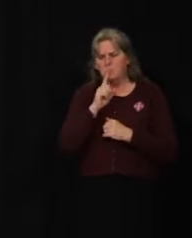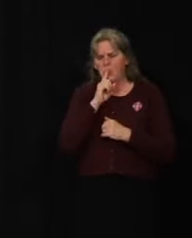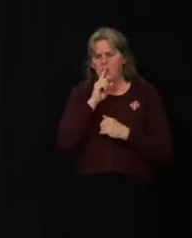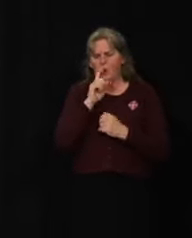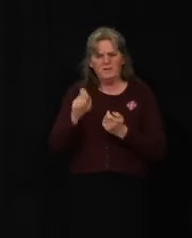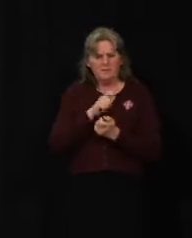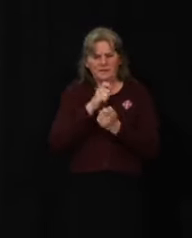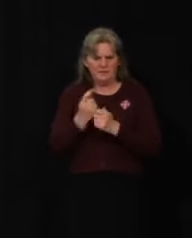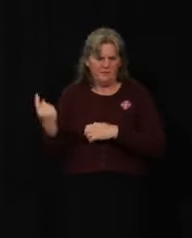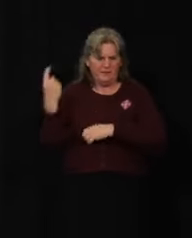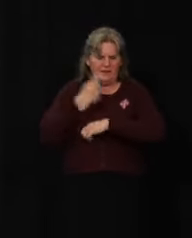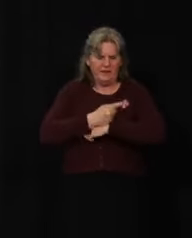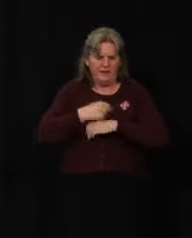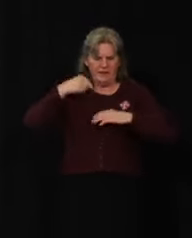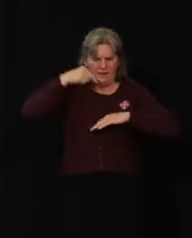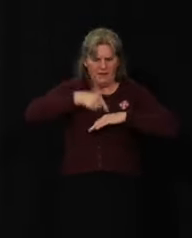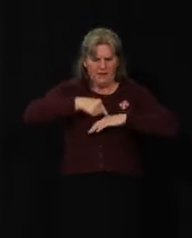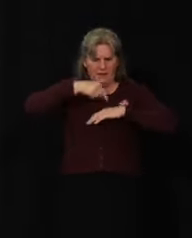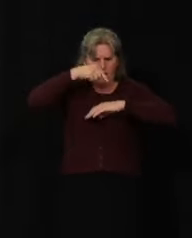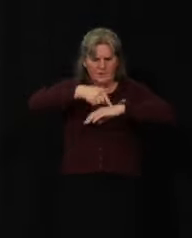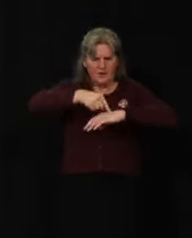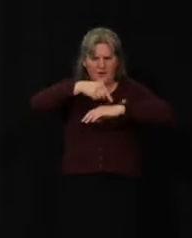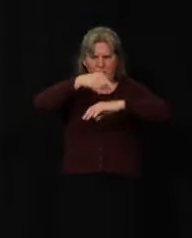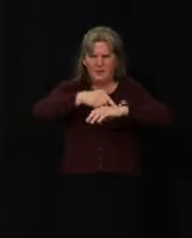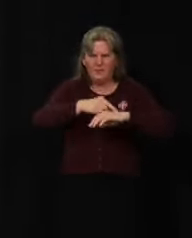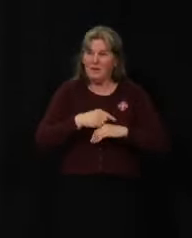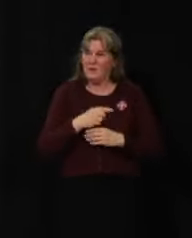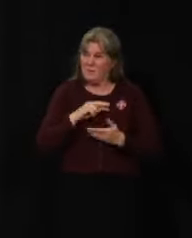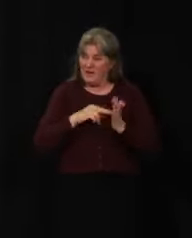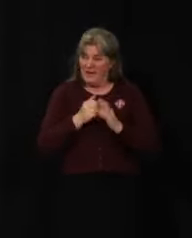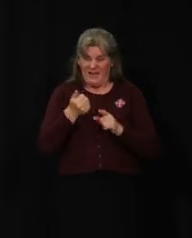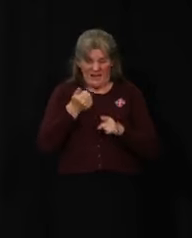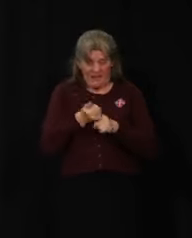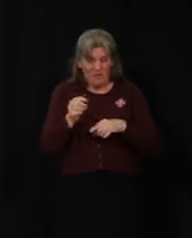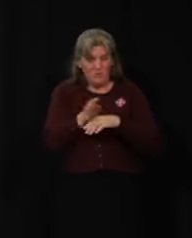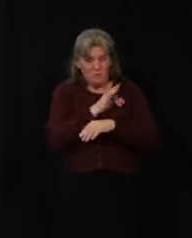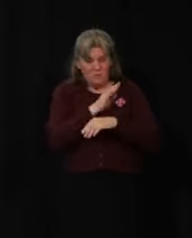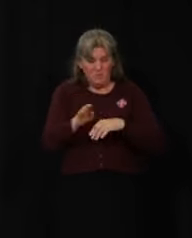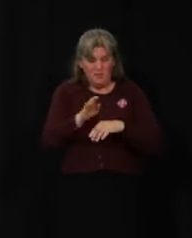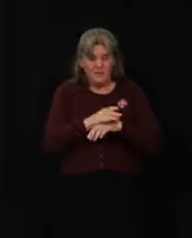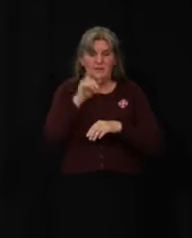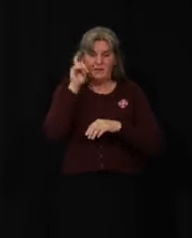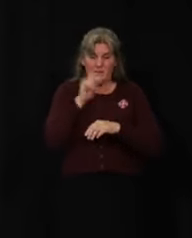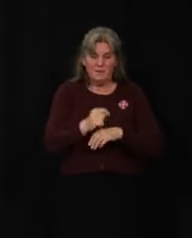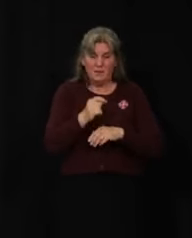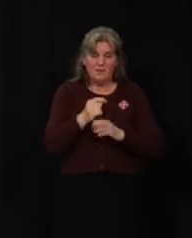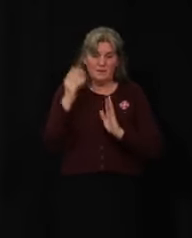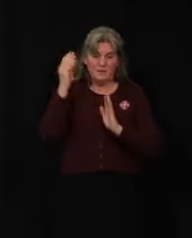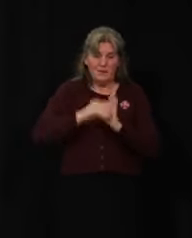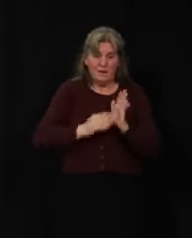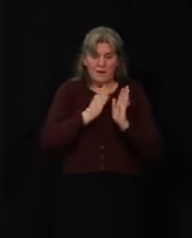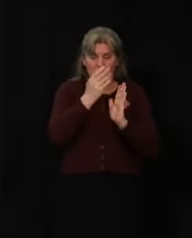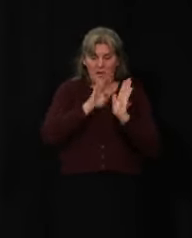produce a copy of their COVID-19 operational plan. Our way forward is clear.